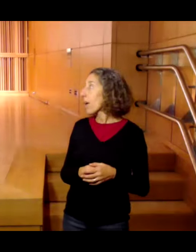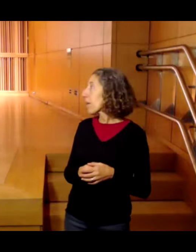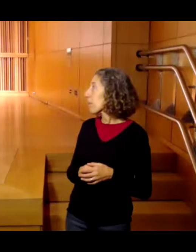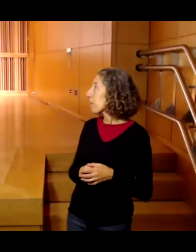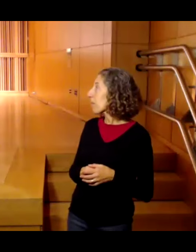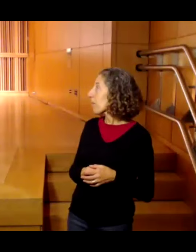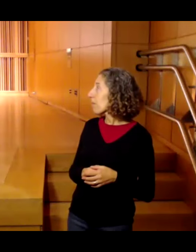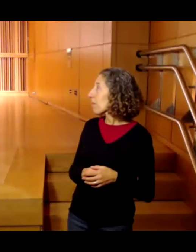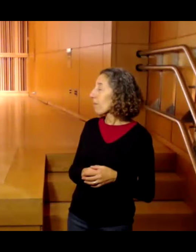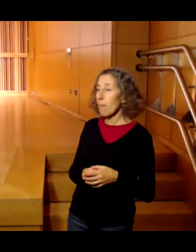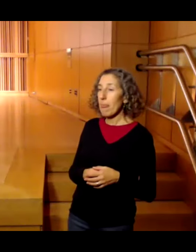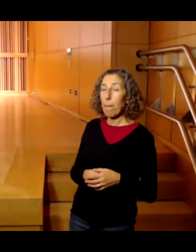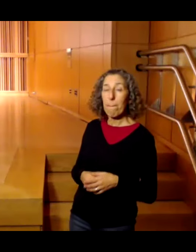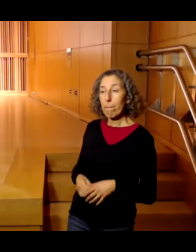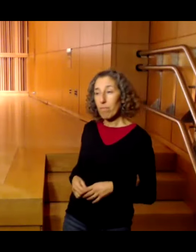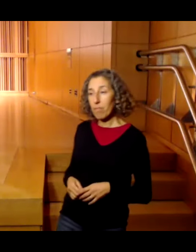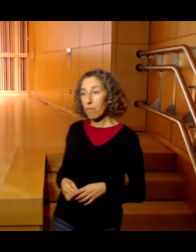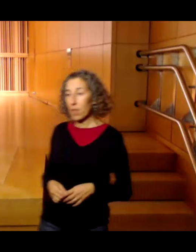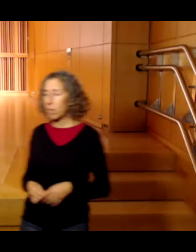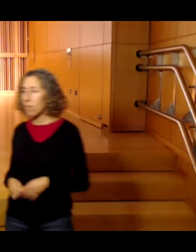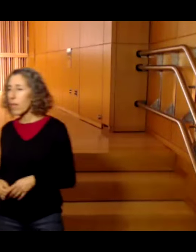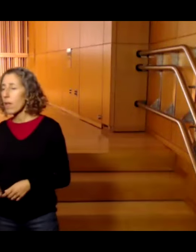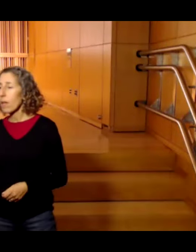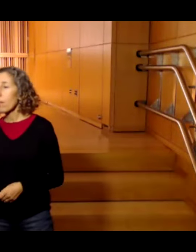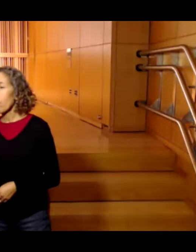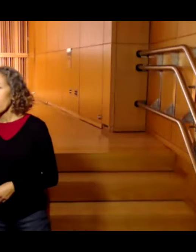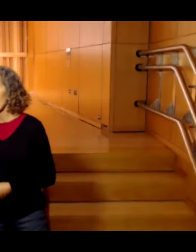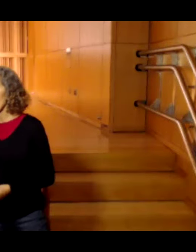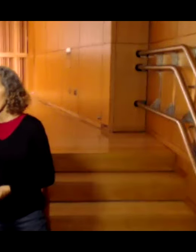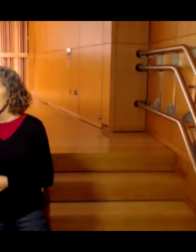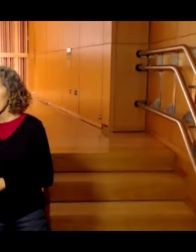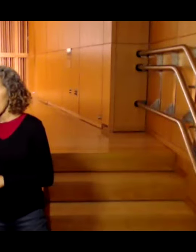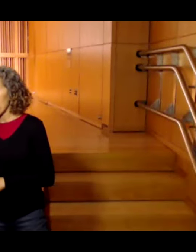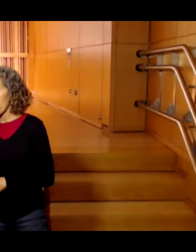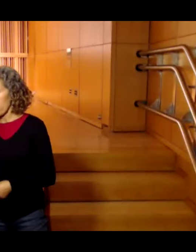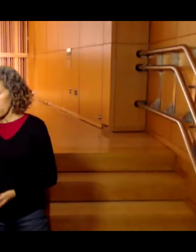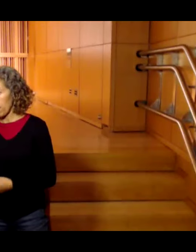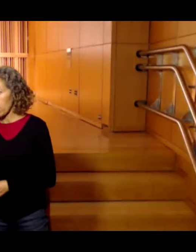not necessarily together. I knew how bitter the days have become.